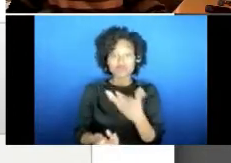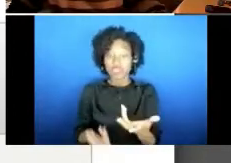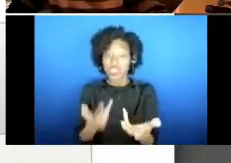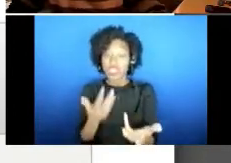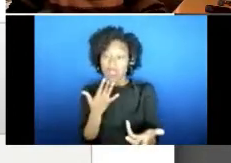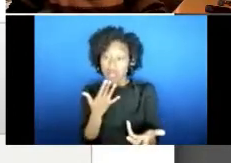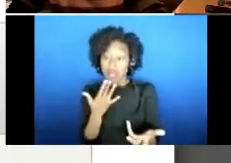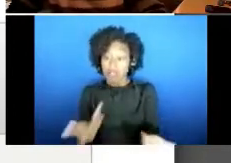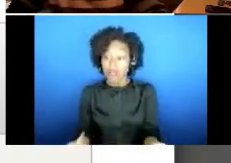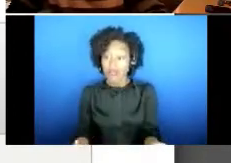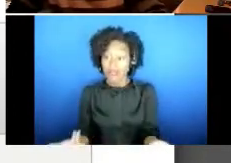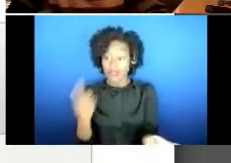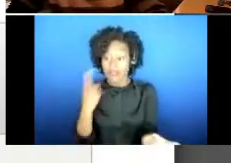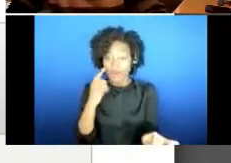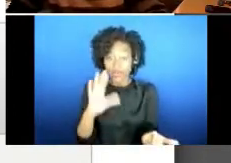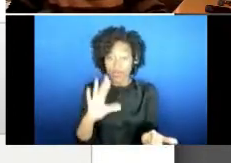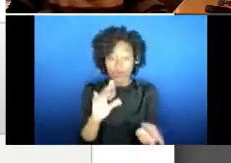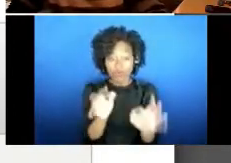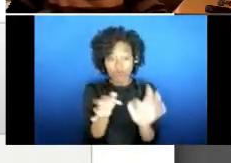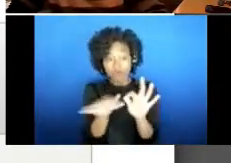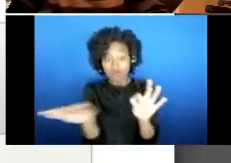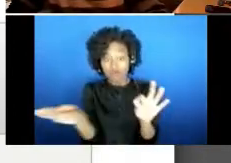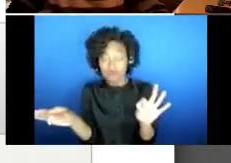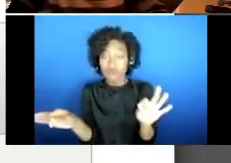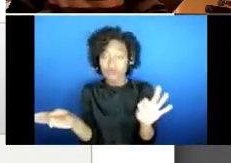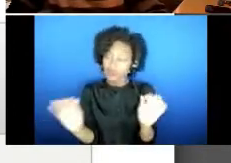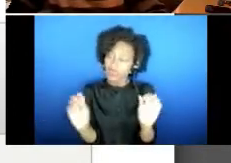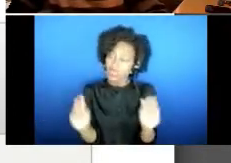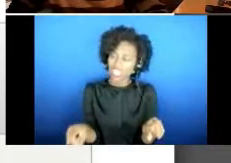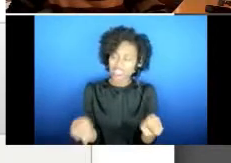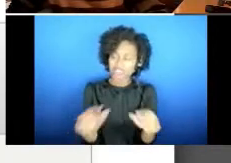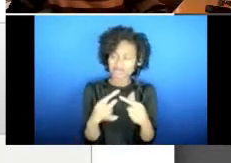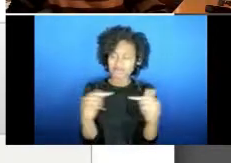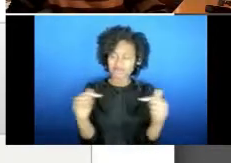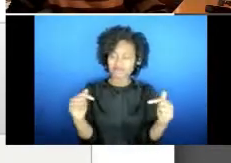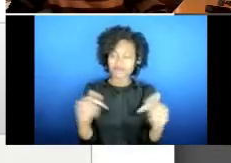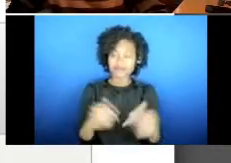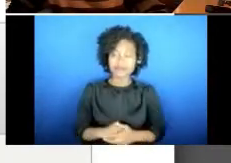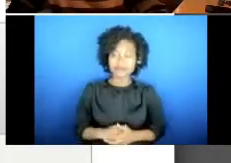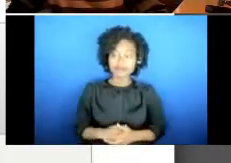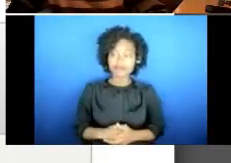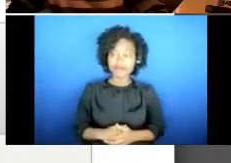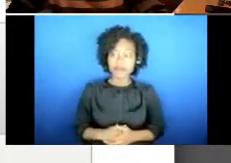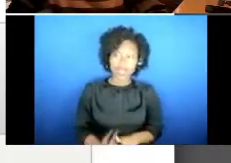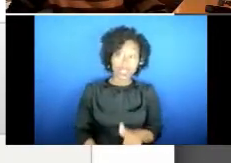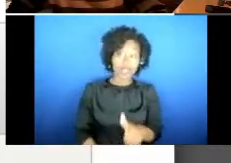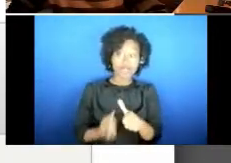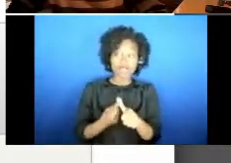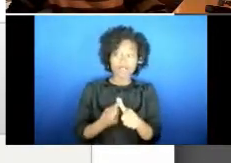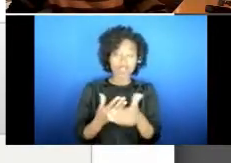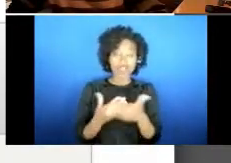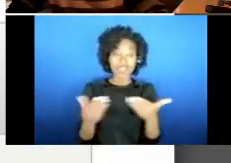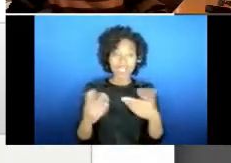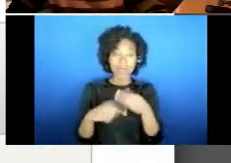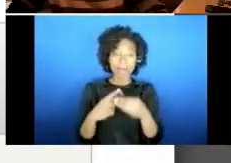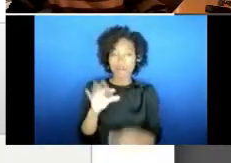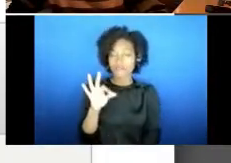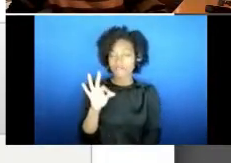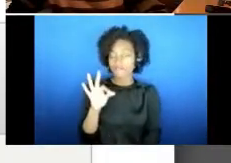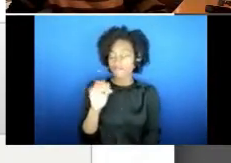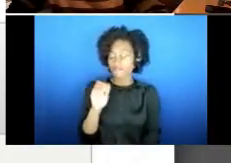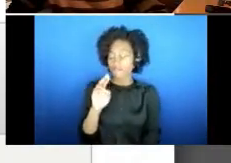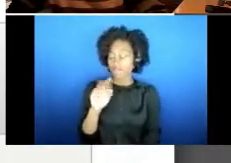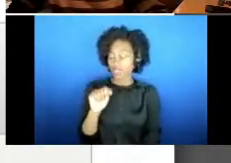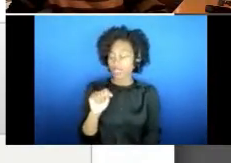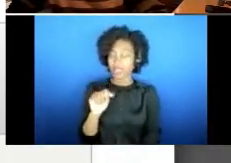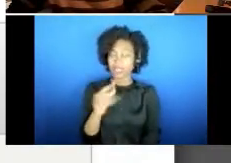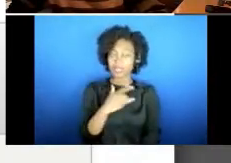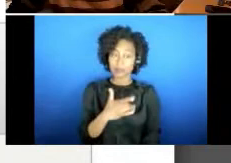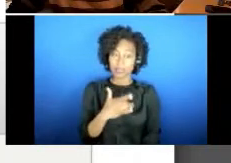someone. So the first thing is about the font. 14:14:31 By default it's normal and it is